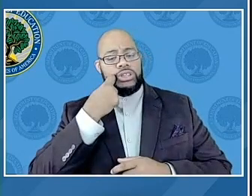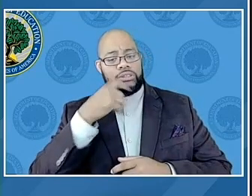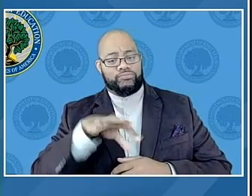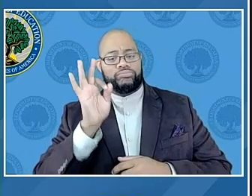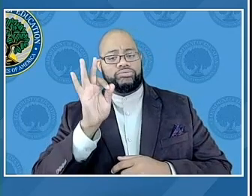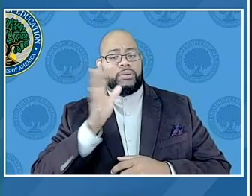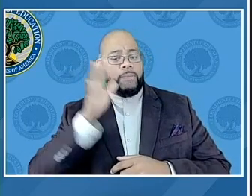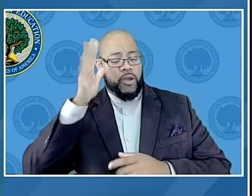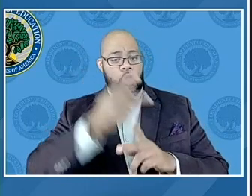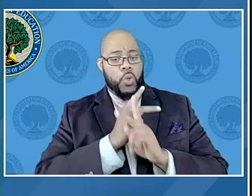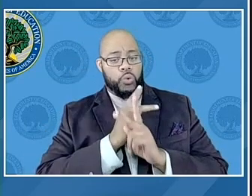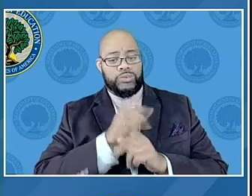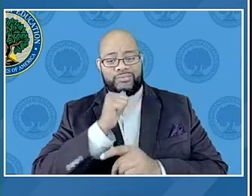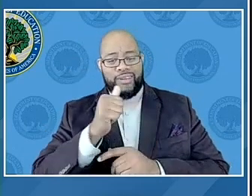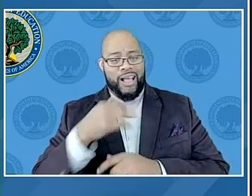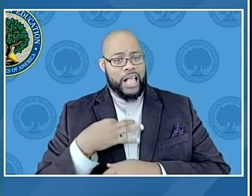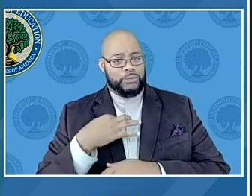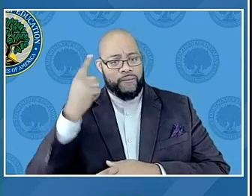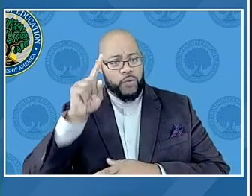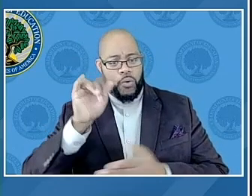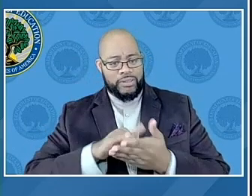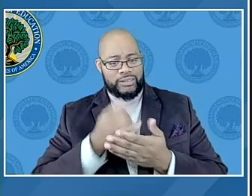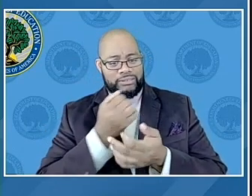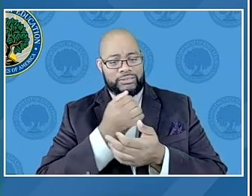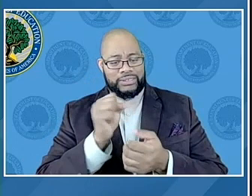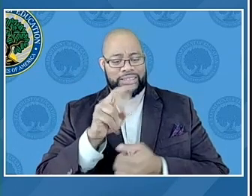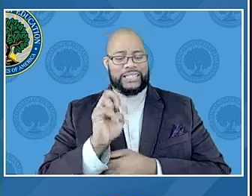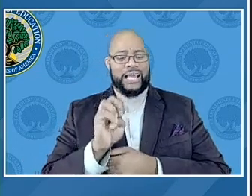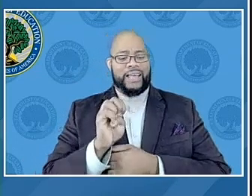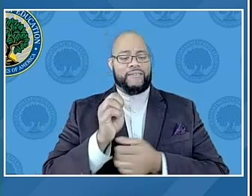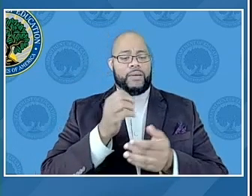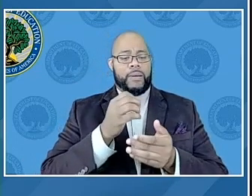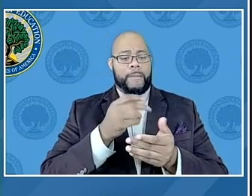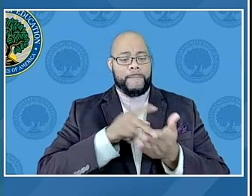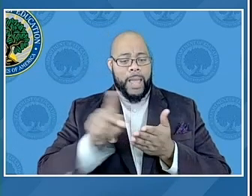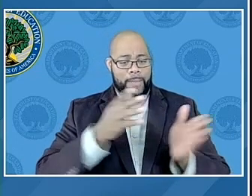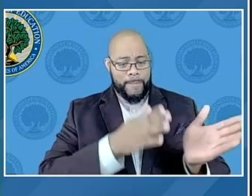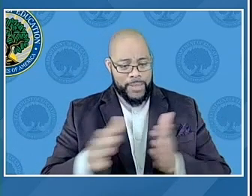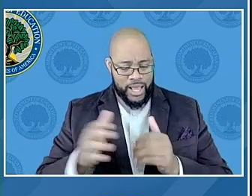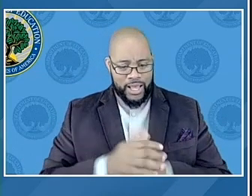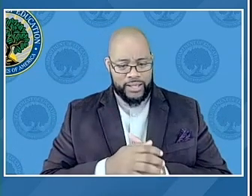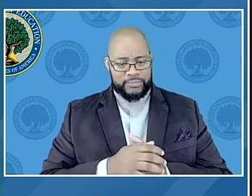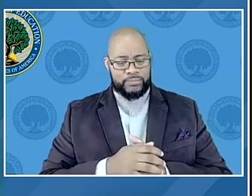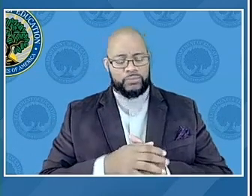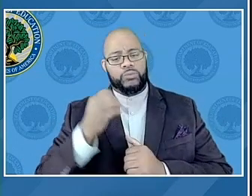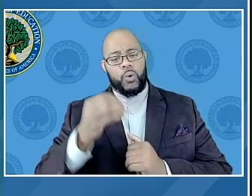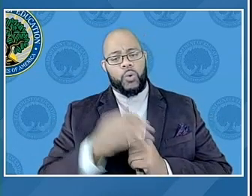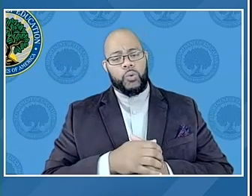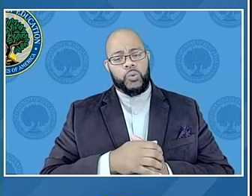are not eligible for the SAVE payment plan. So once again, it just seems like